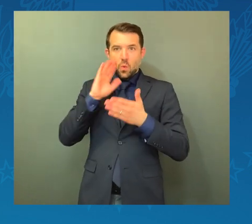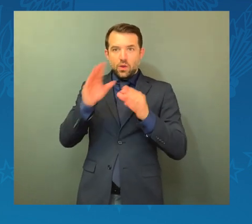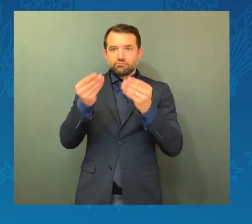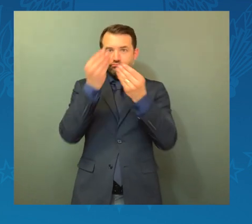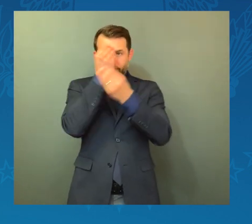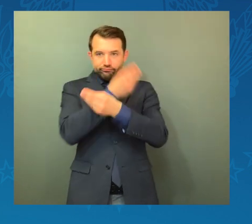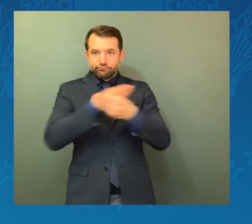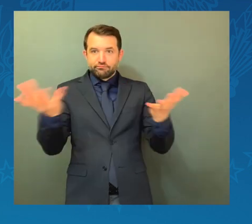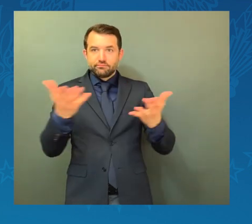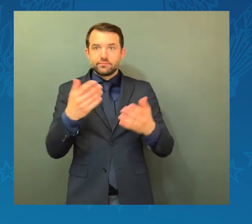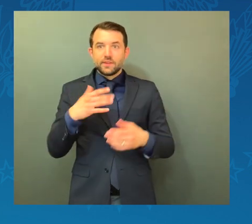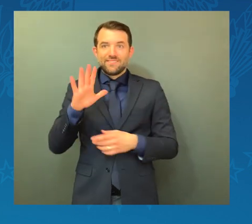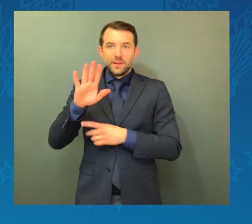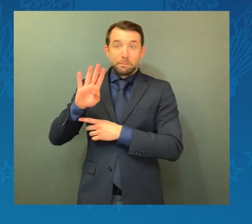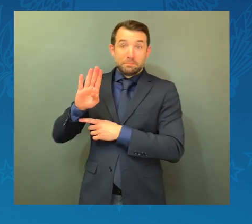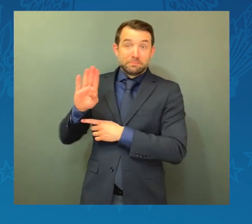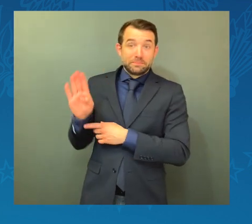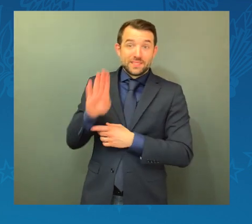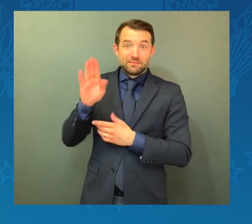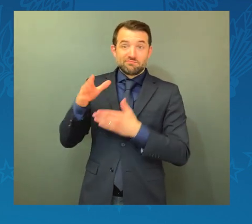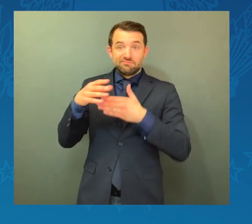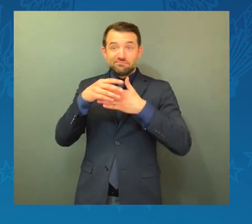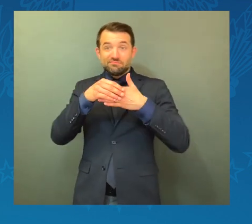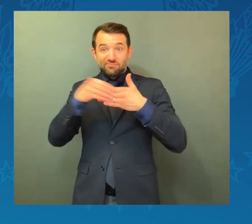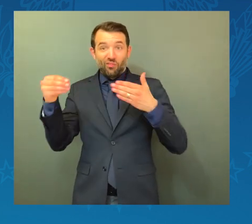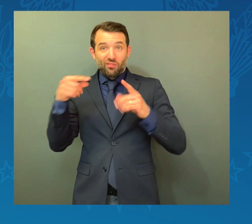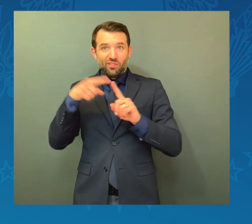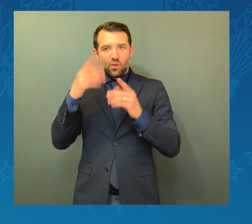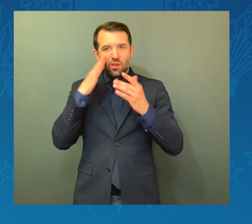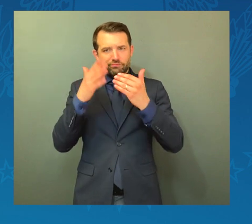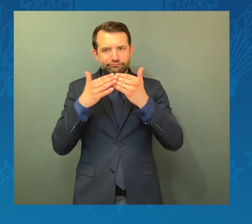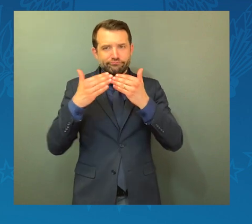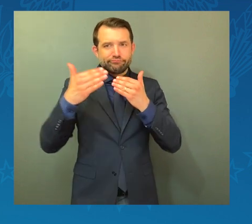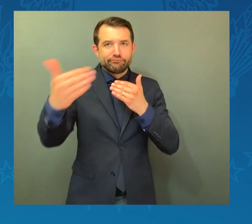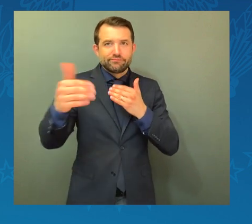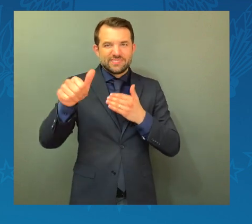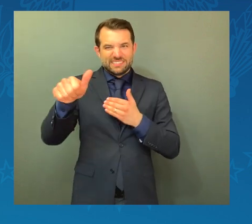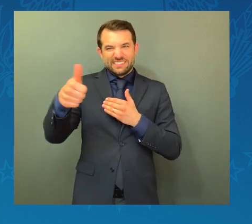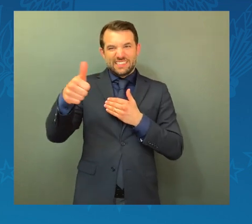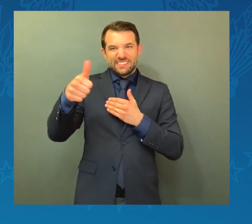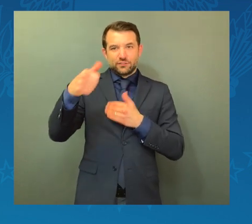for community lenders to invest in construction and rehabilitation projects.